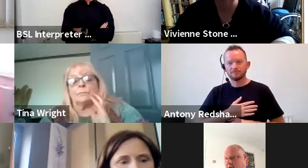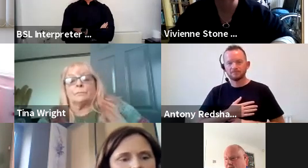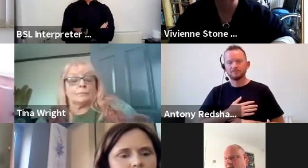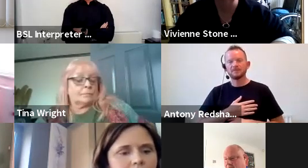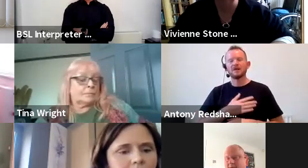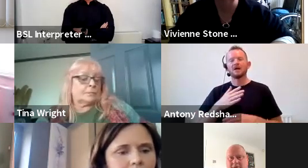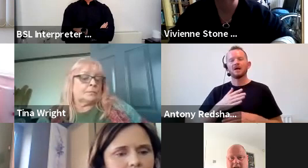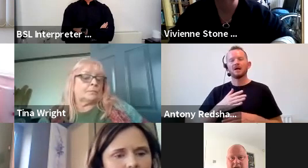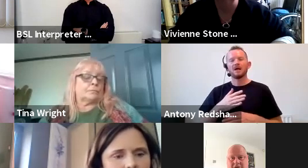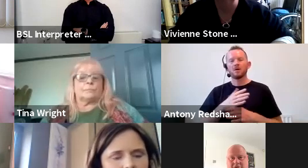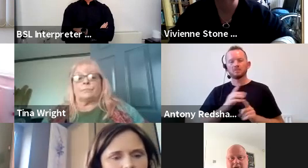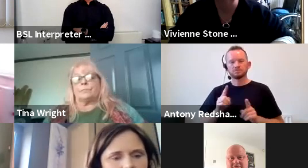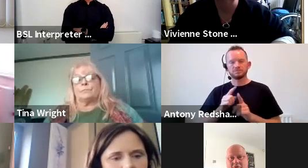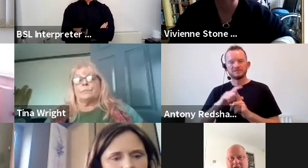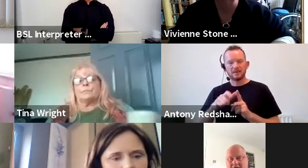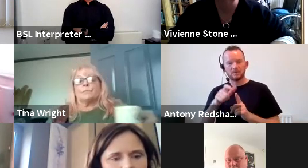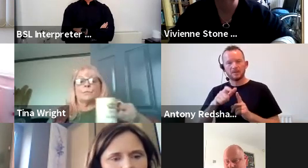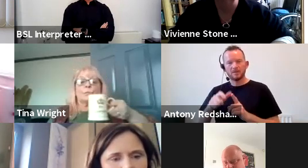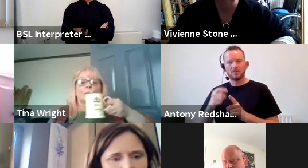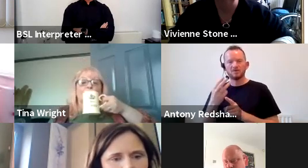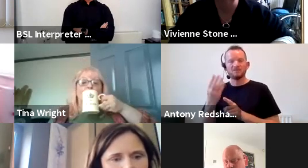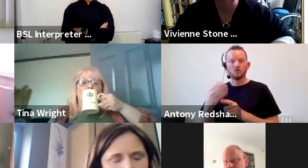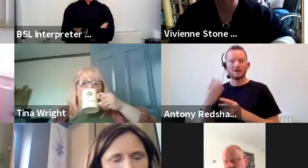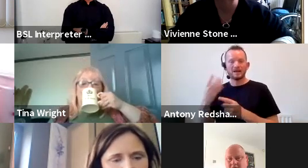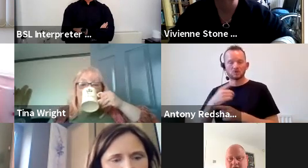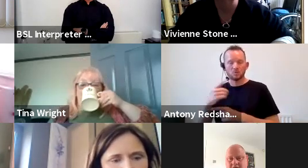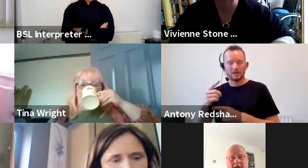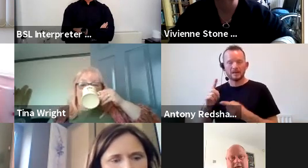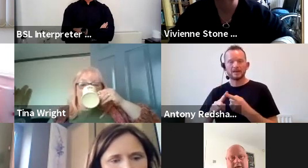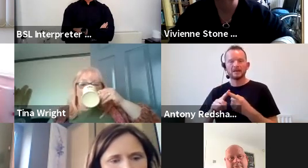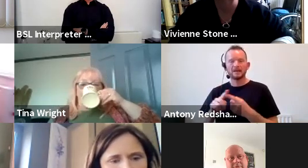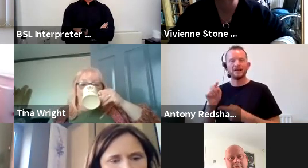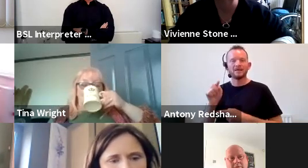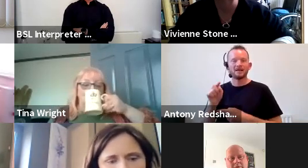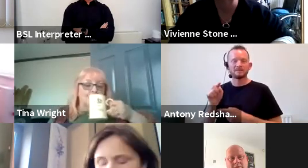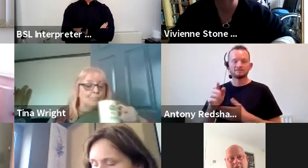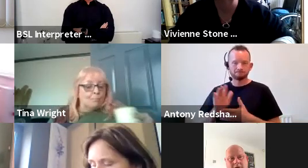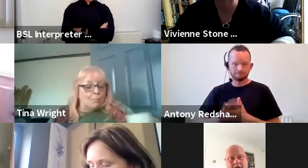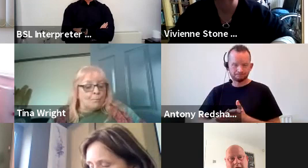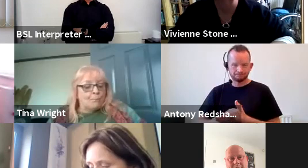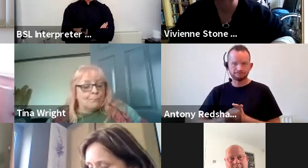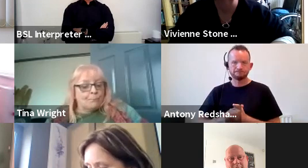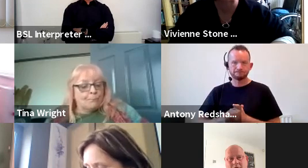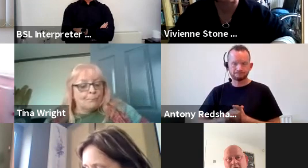Work on the side disabled people at least three to four days a week. That's is